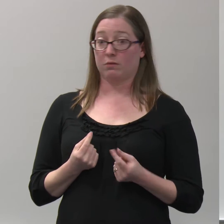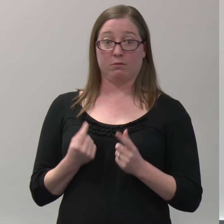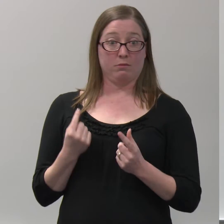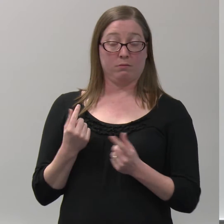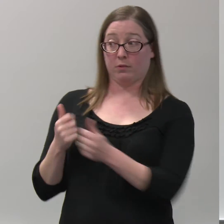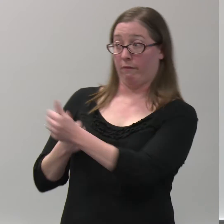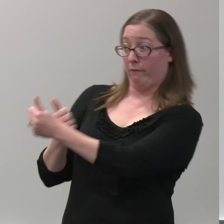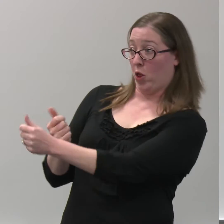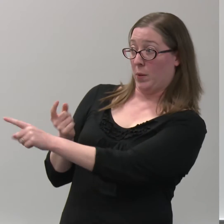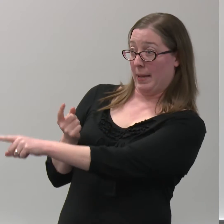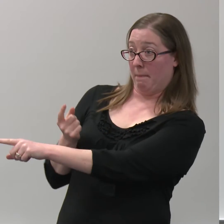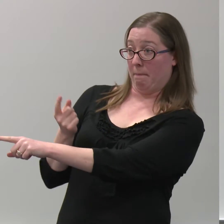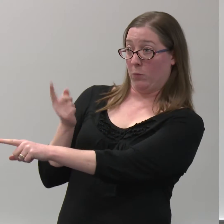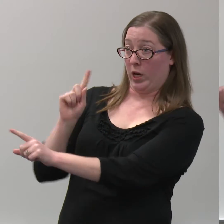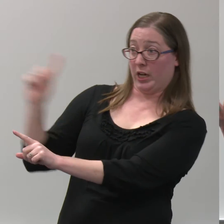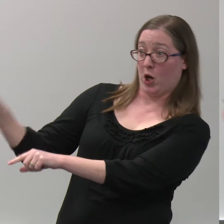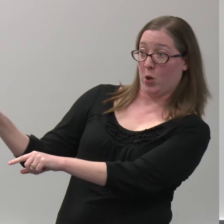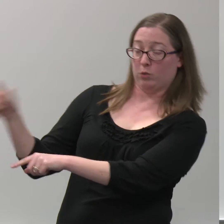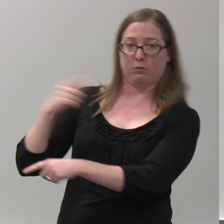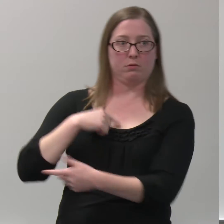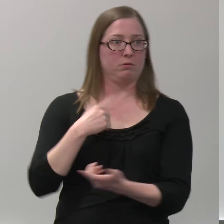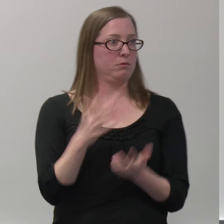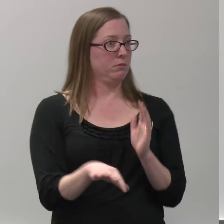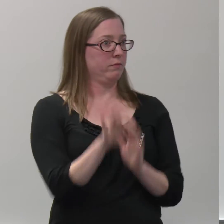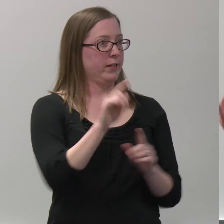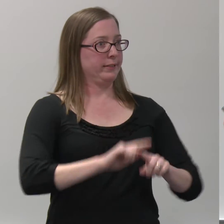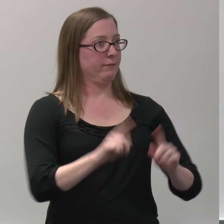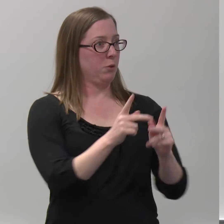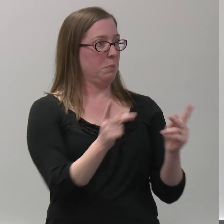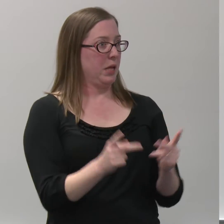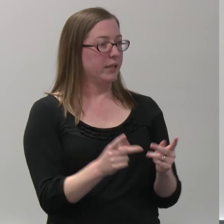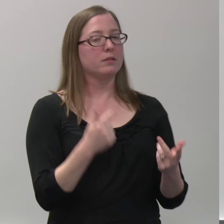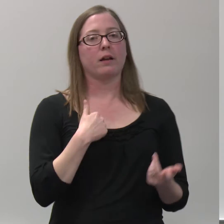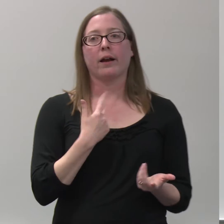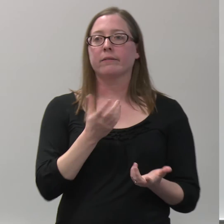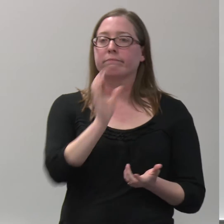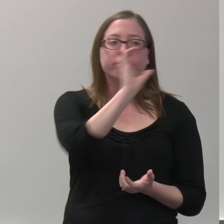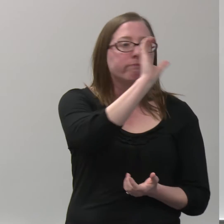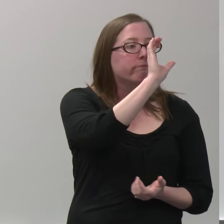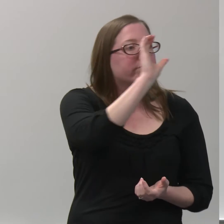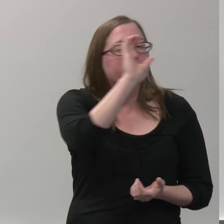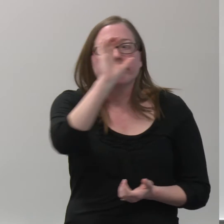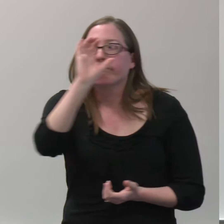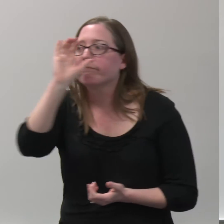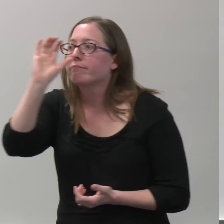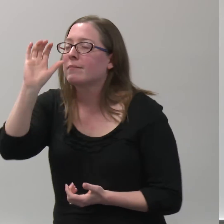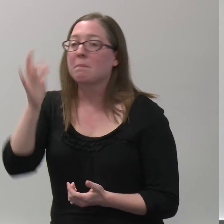Do I go where he is? Do I go someplace else?" Again, I looked at a lot of places. My heart won at that point,